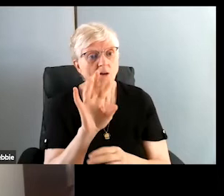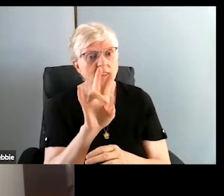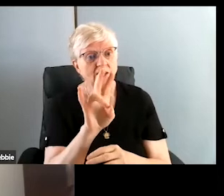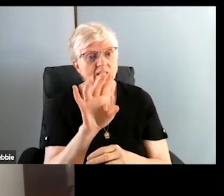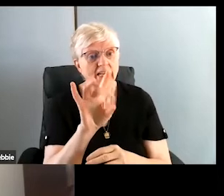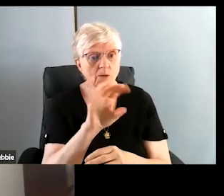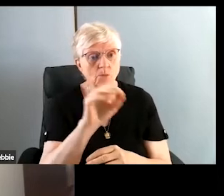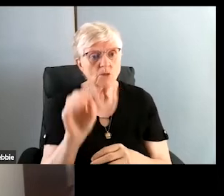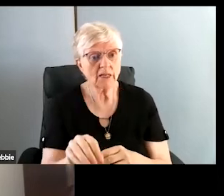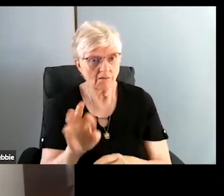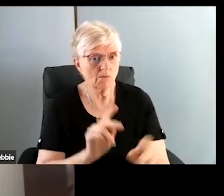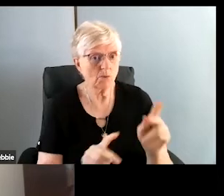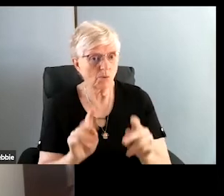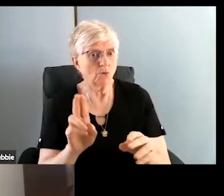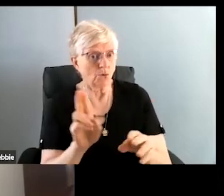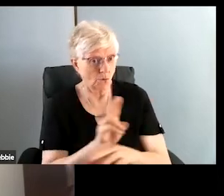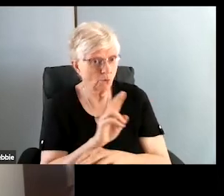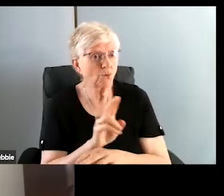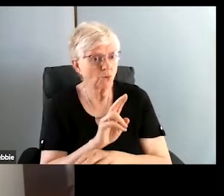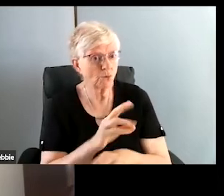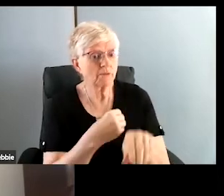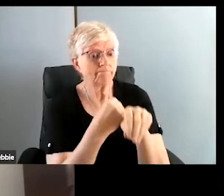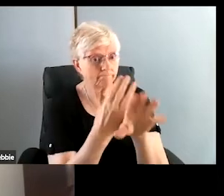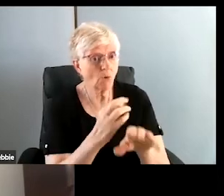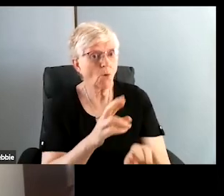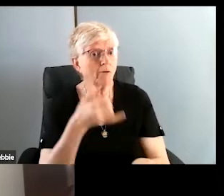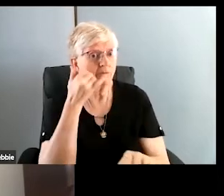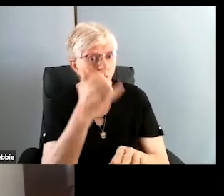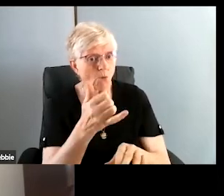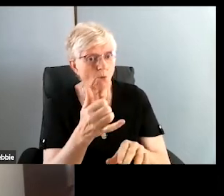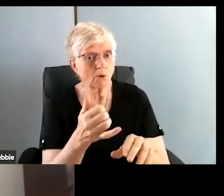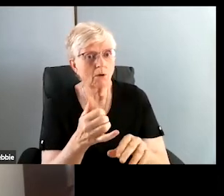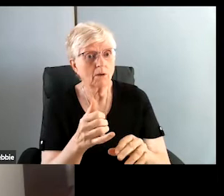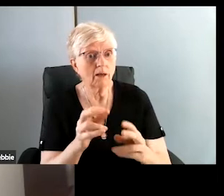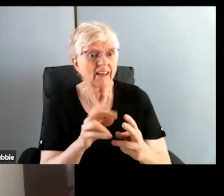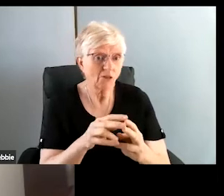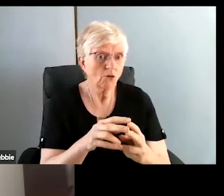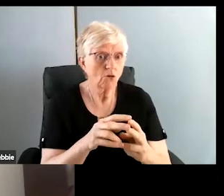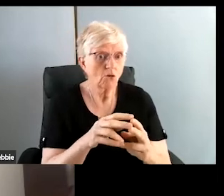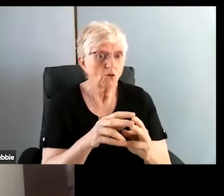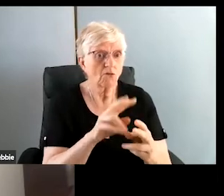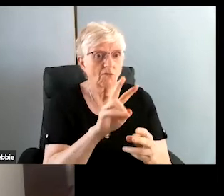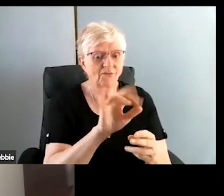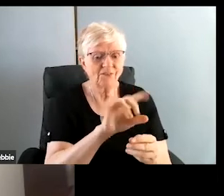RESPONDENTS USED REMOTE MEDICAL CARE SO CARE SO THAT IS VIA A VIDEO CALL OR A PHONE CALL. THAT IS VIA A VIDEO CALL OR A PHONE CALL.